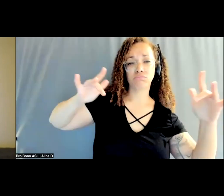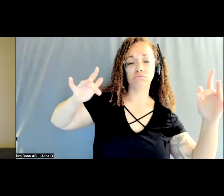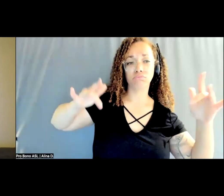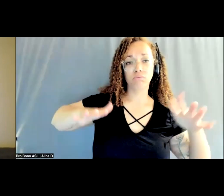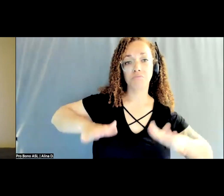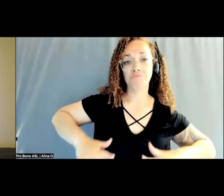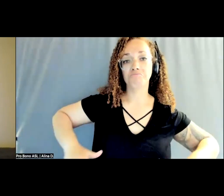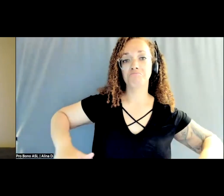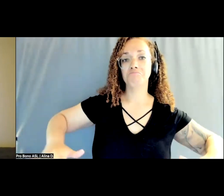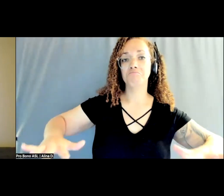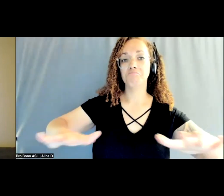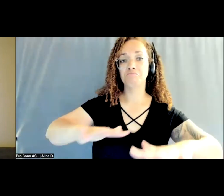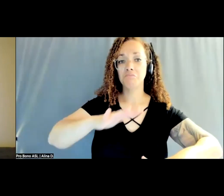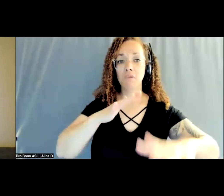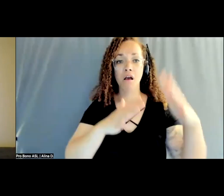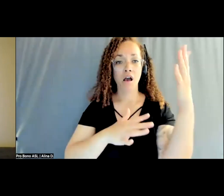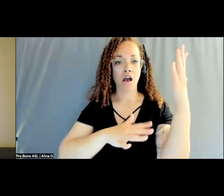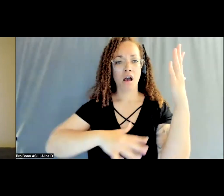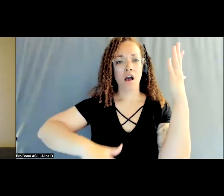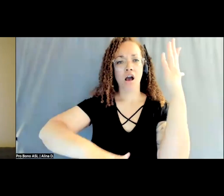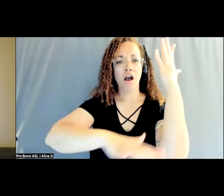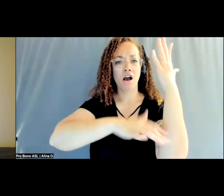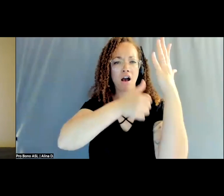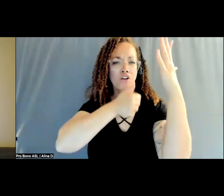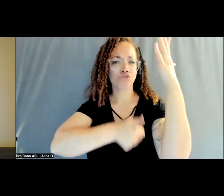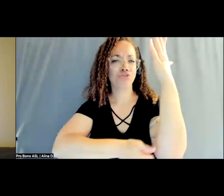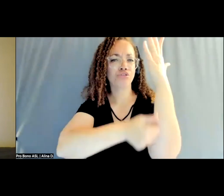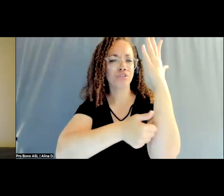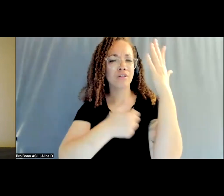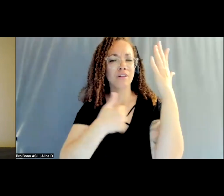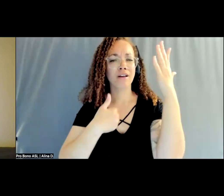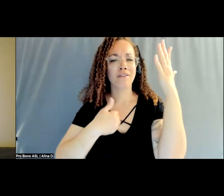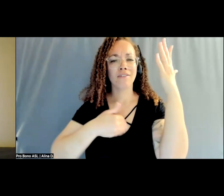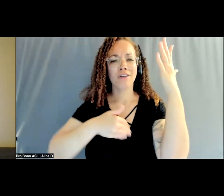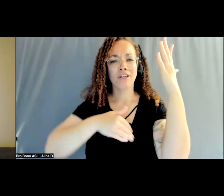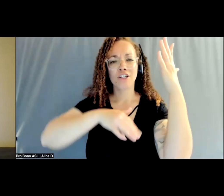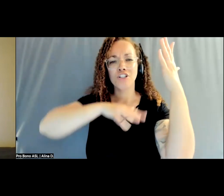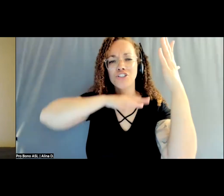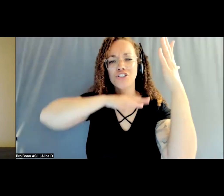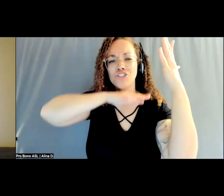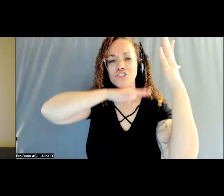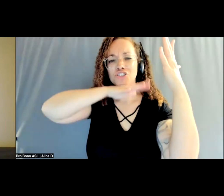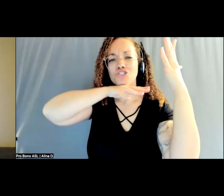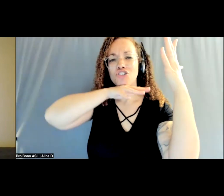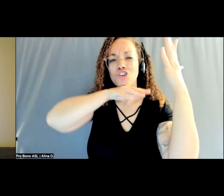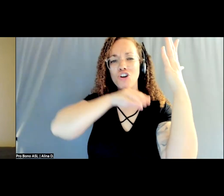so the stars can wink below at dirt, fungi, larva, stone & feathers & yes,